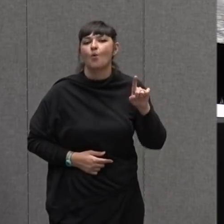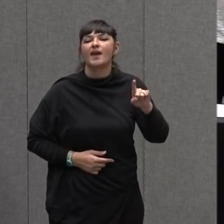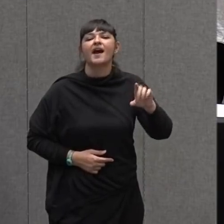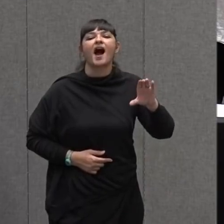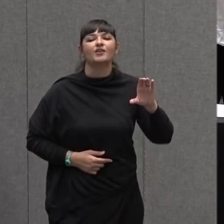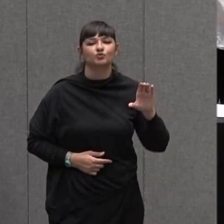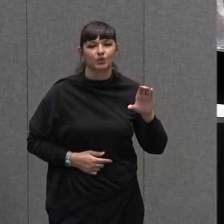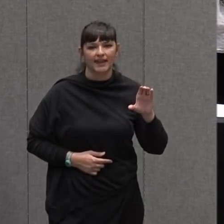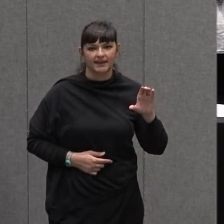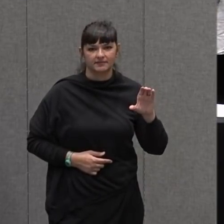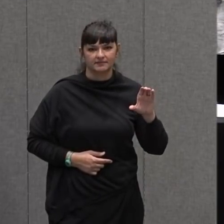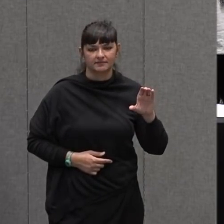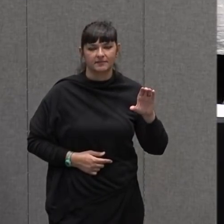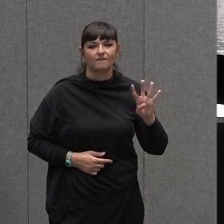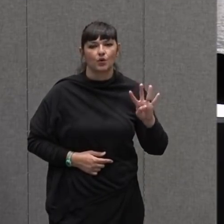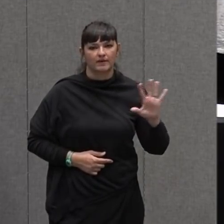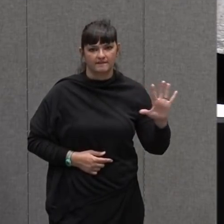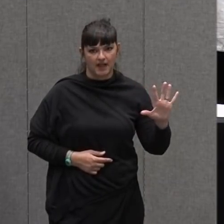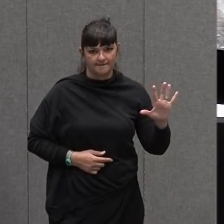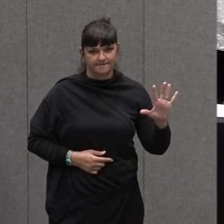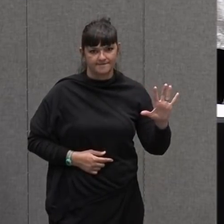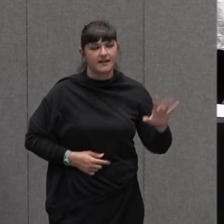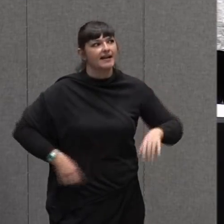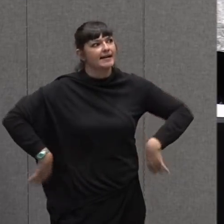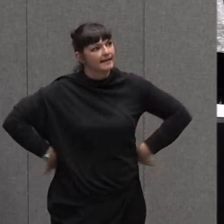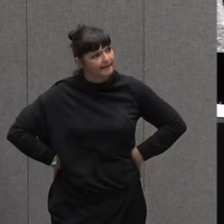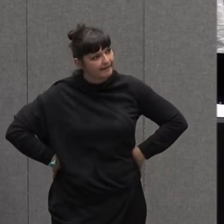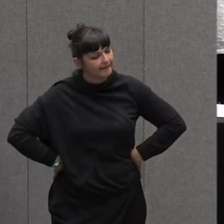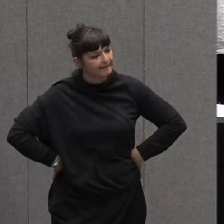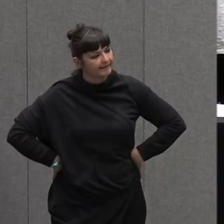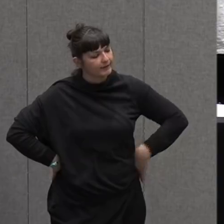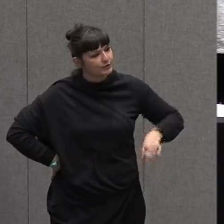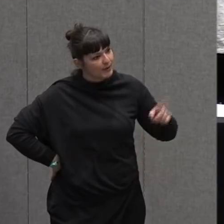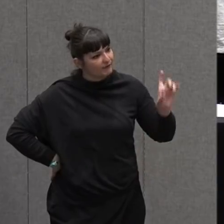See, listen to that. I didn't even catch that. That was a good catch.